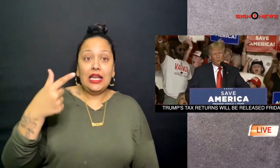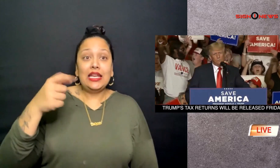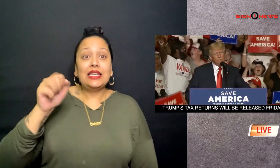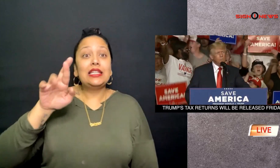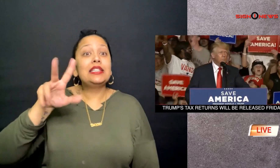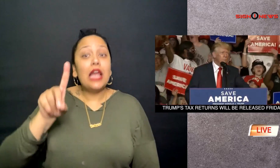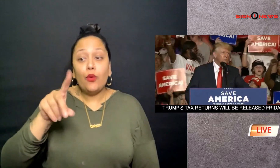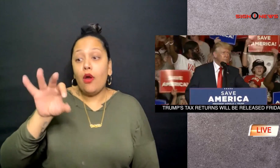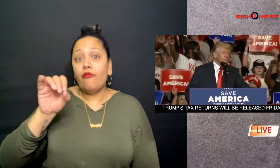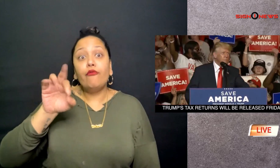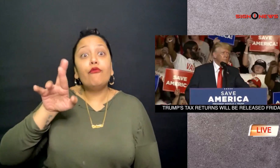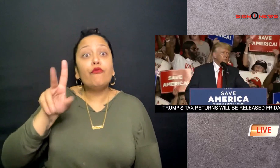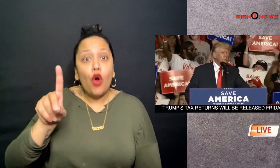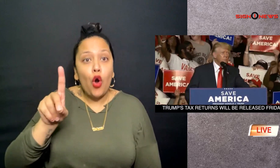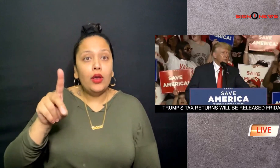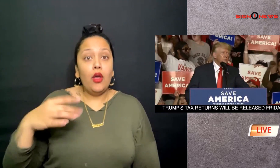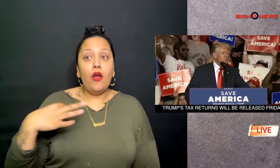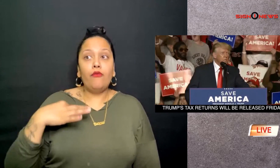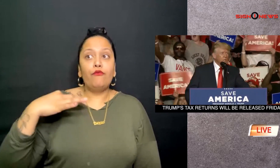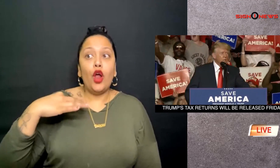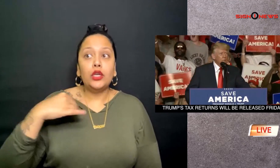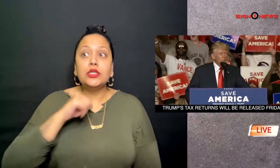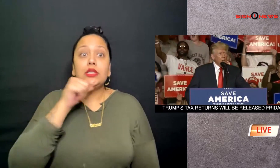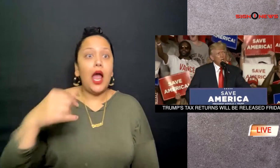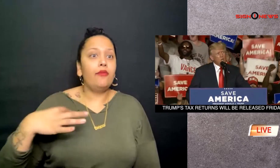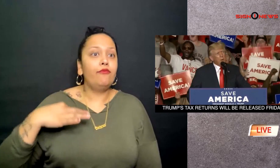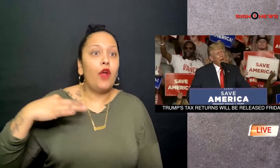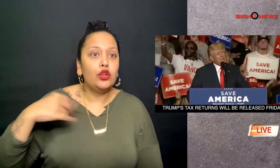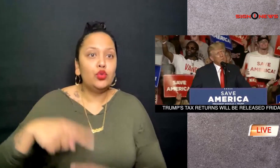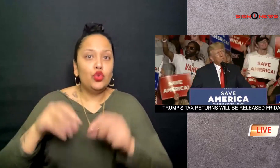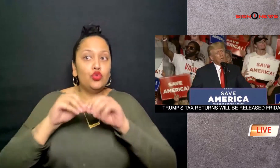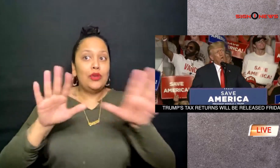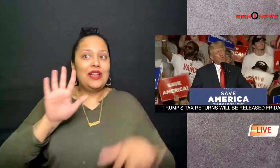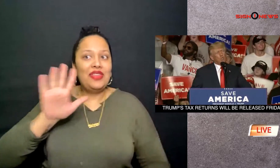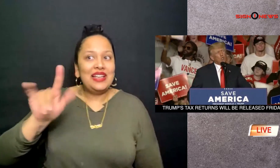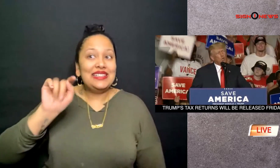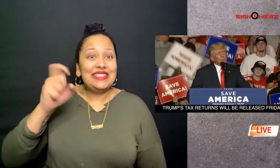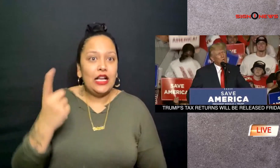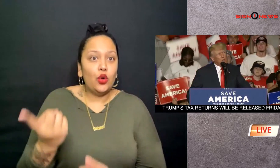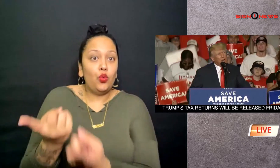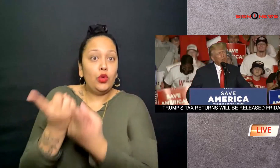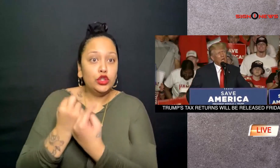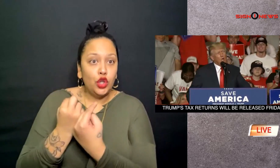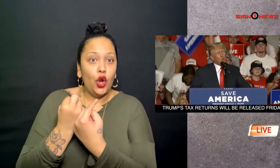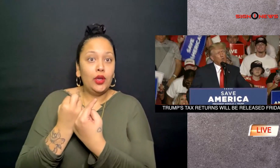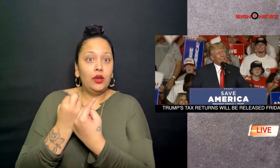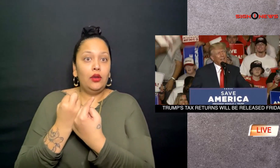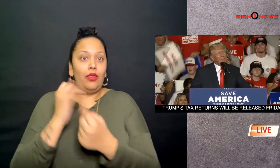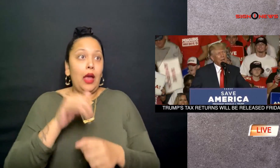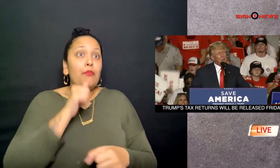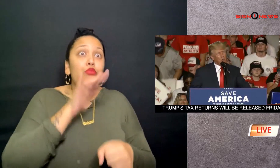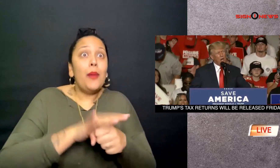Trump was the only president since Gerald Ford not to voluntarily release his tax returns